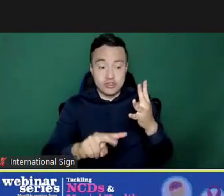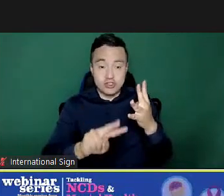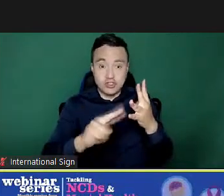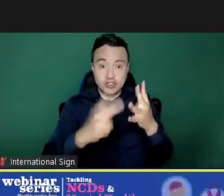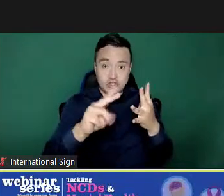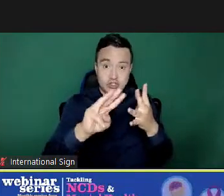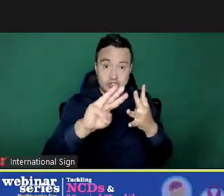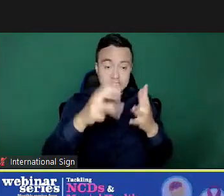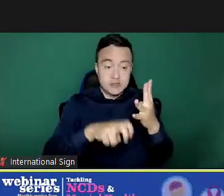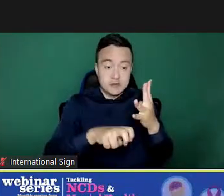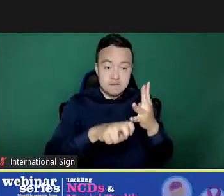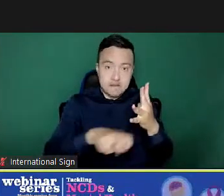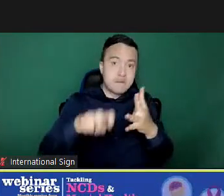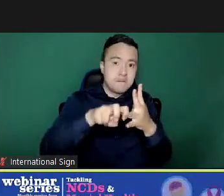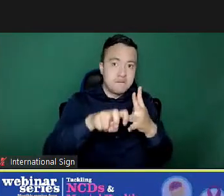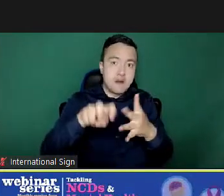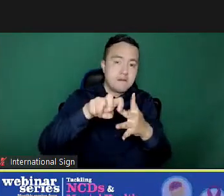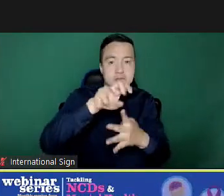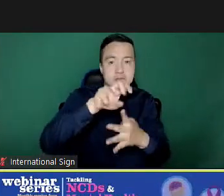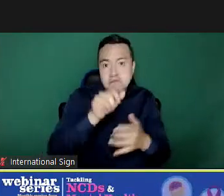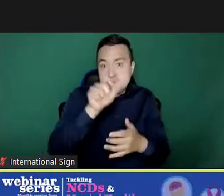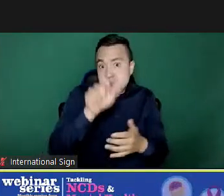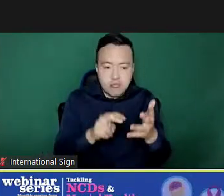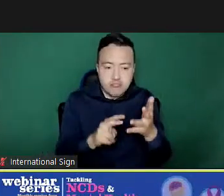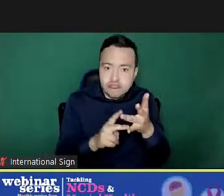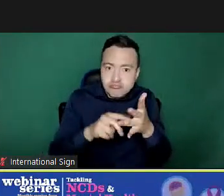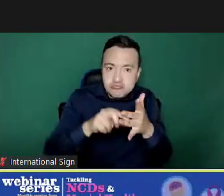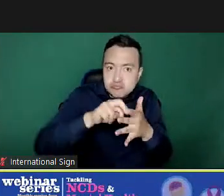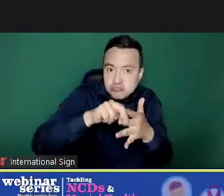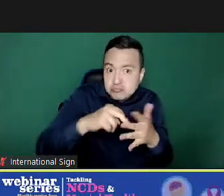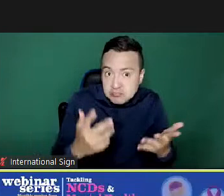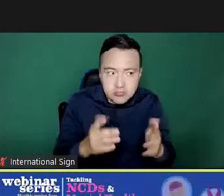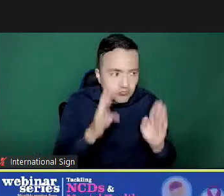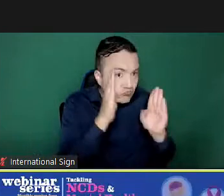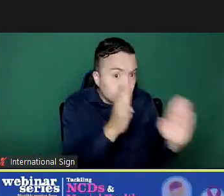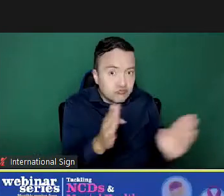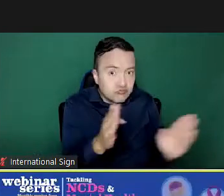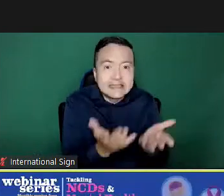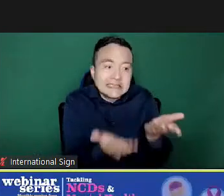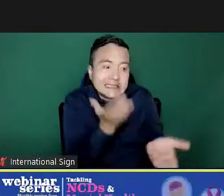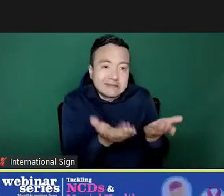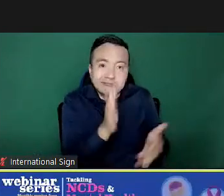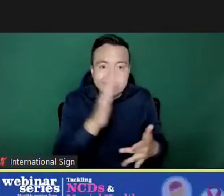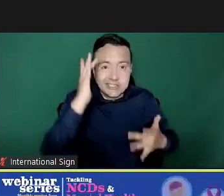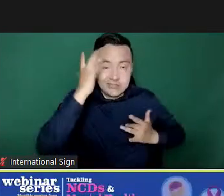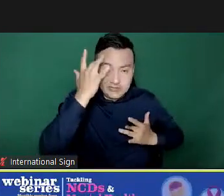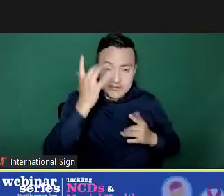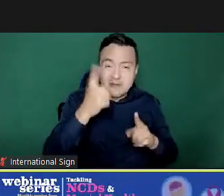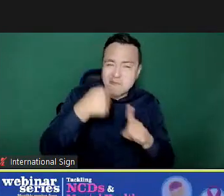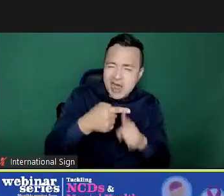One must also focus on structural barriers. There are a number of groups who live in conditions of vulnerability